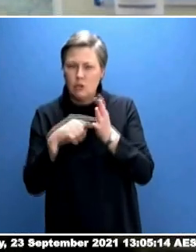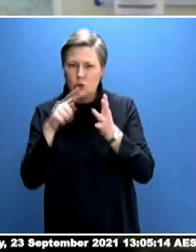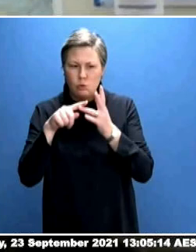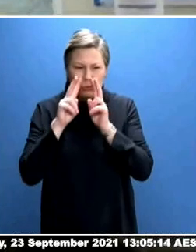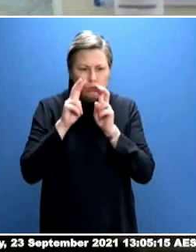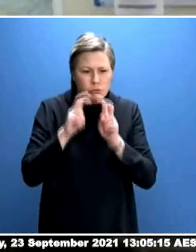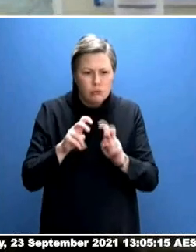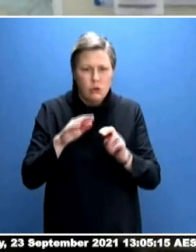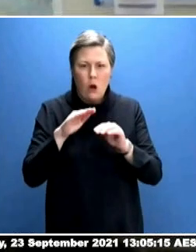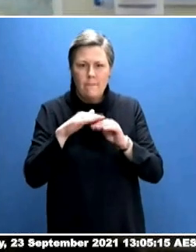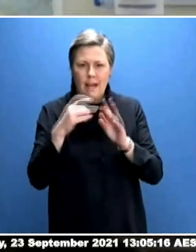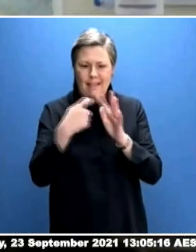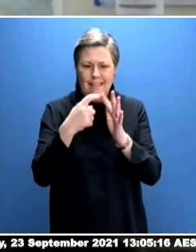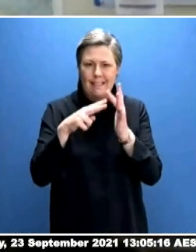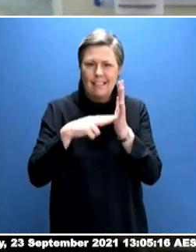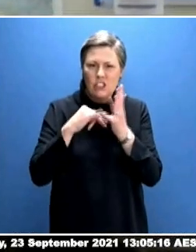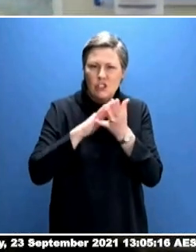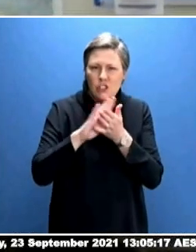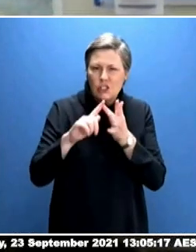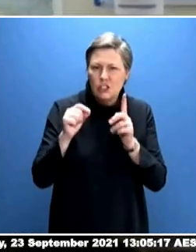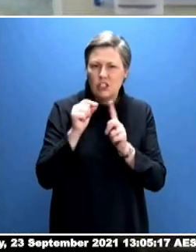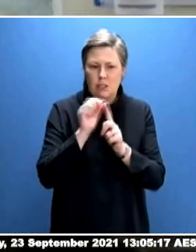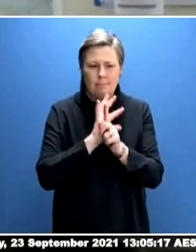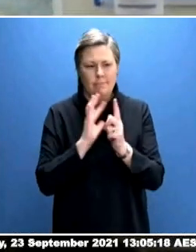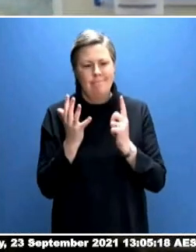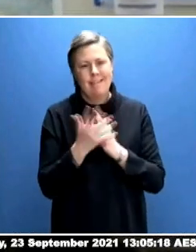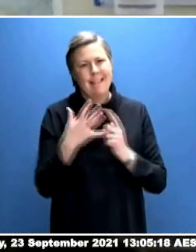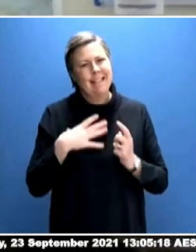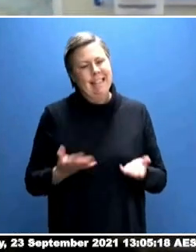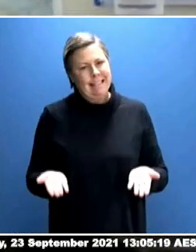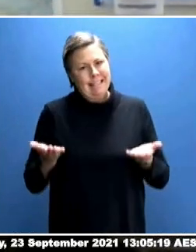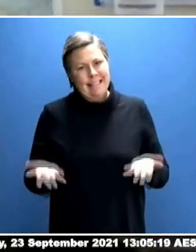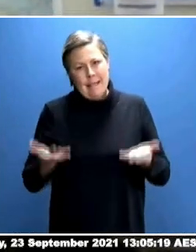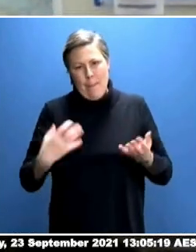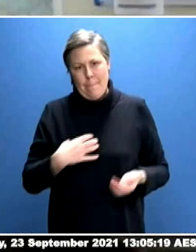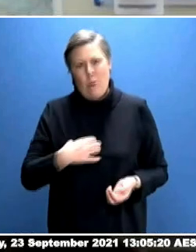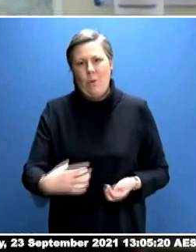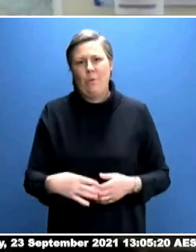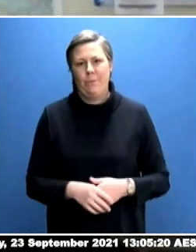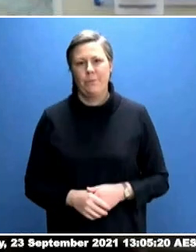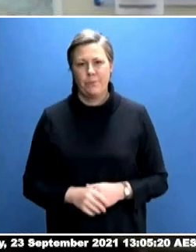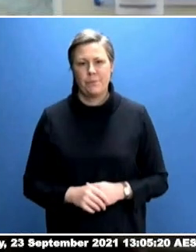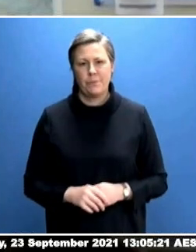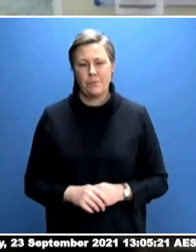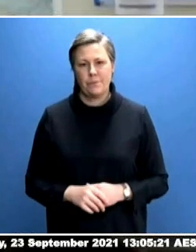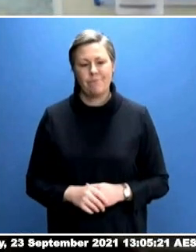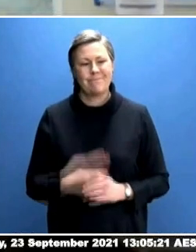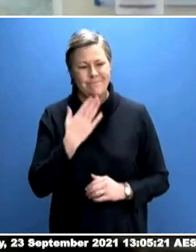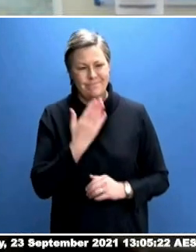It's a space that we need to grow and harness that knowledge. Thank you.